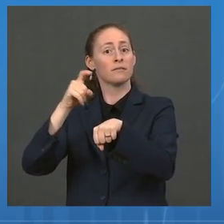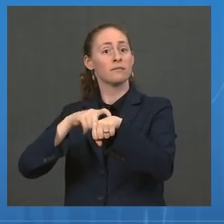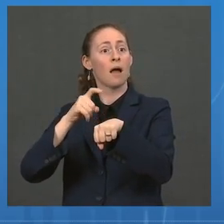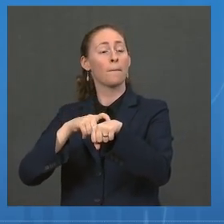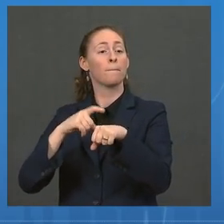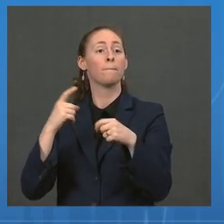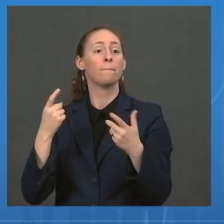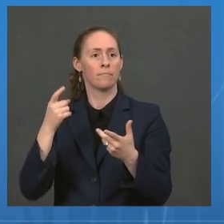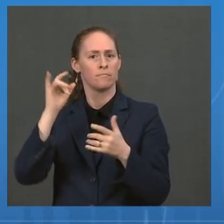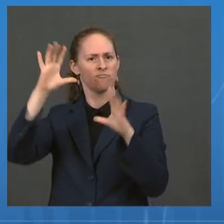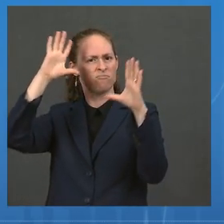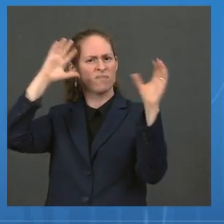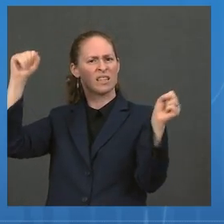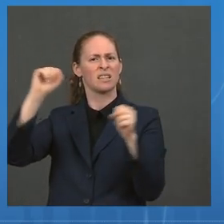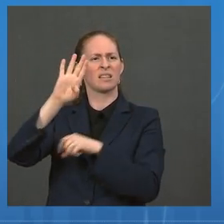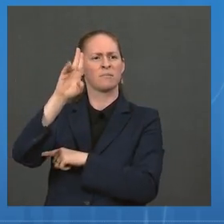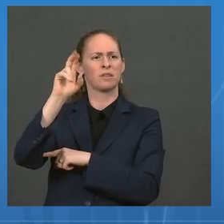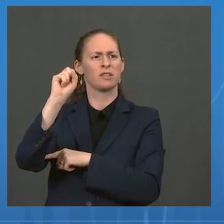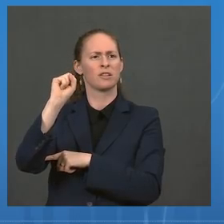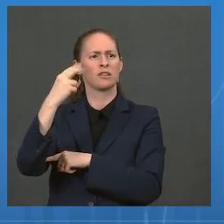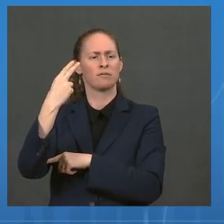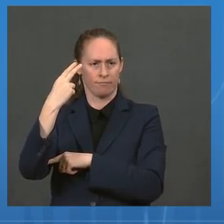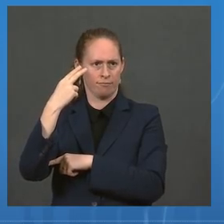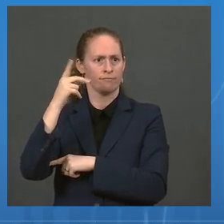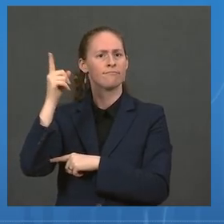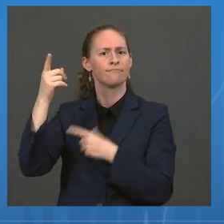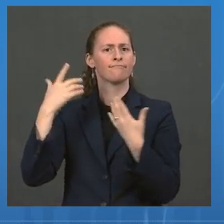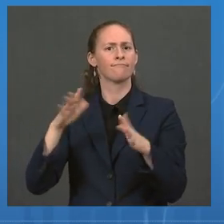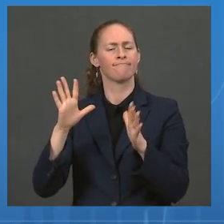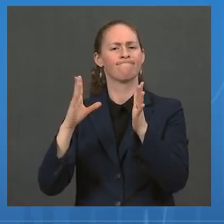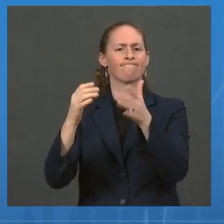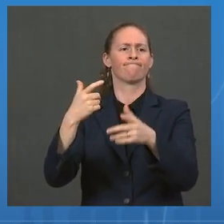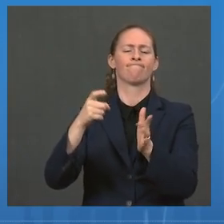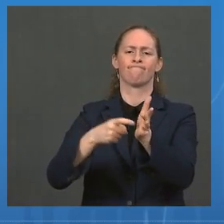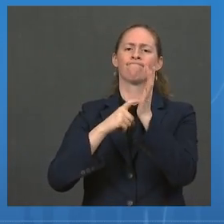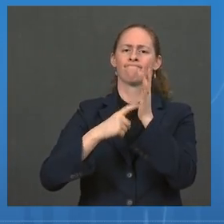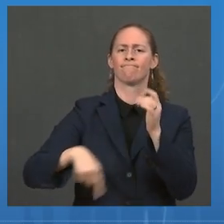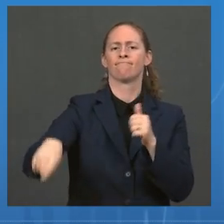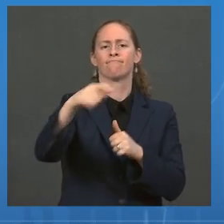In the 1800s, many public schools began to require vaccination for their students.